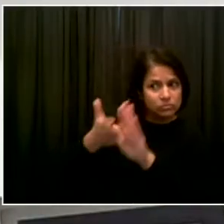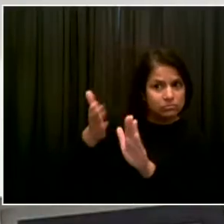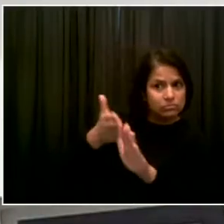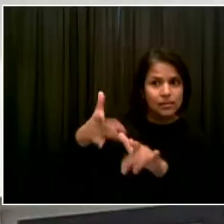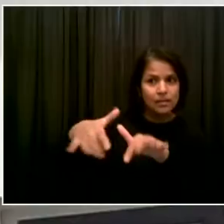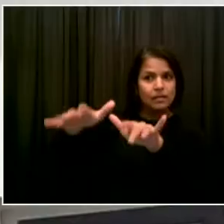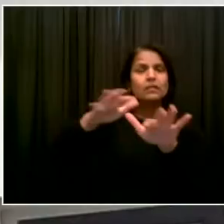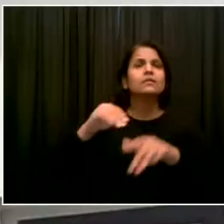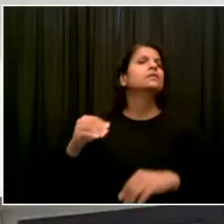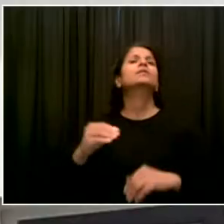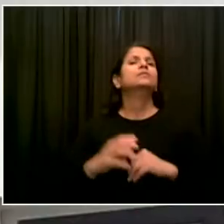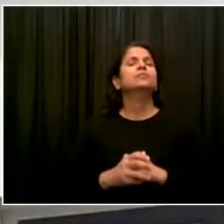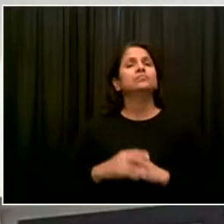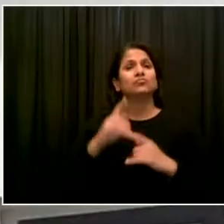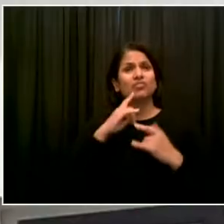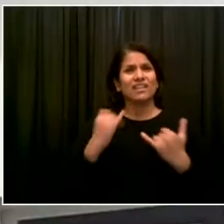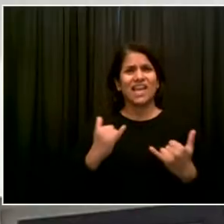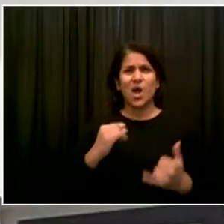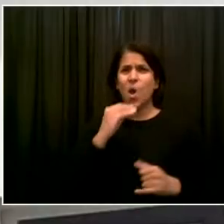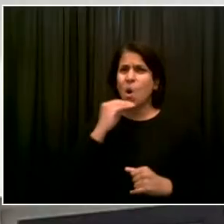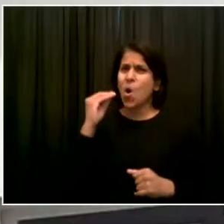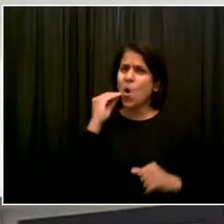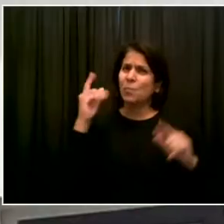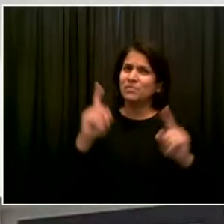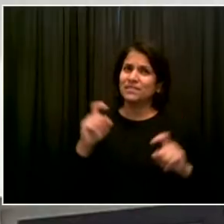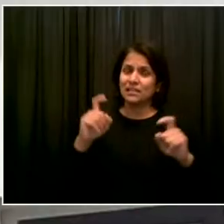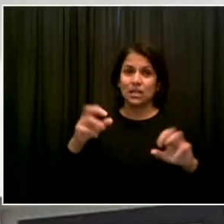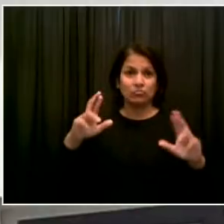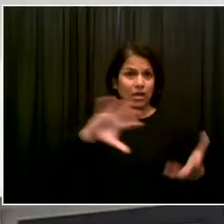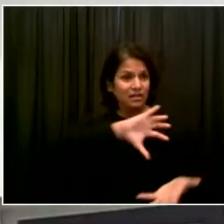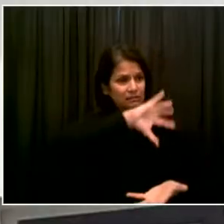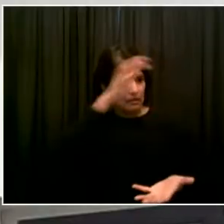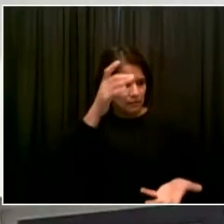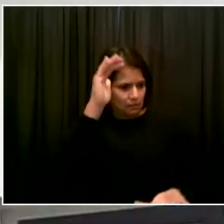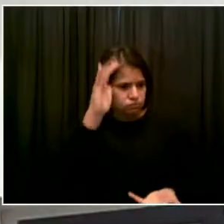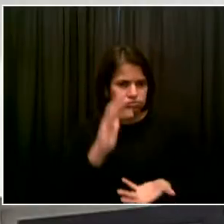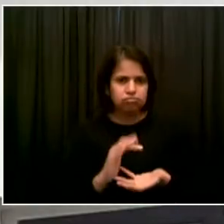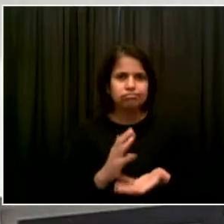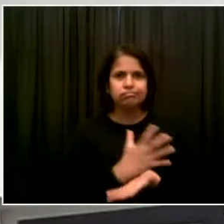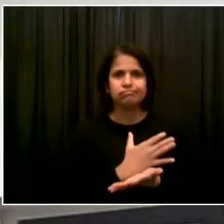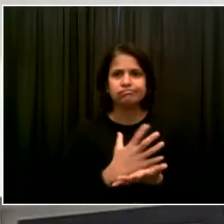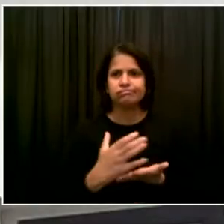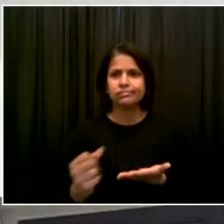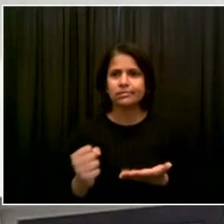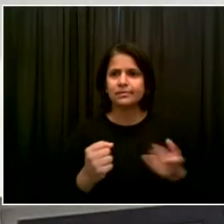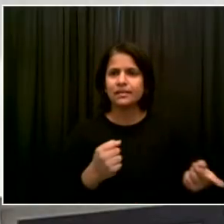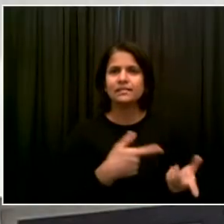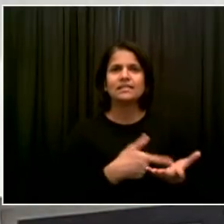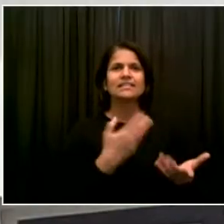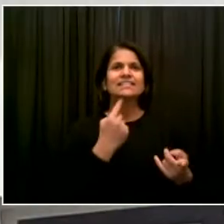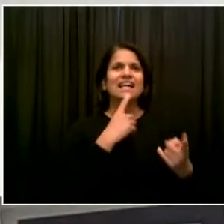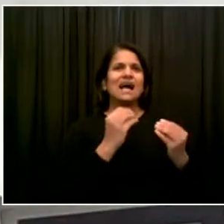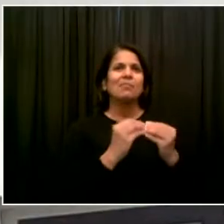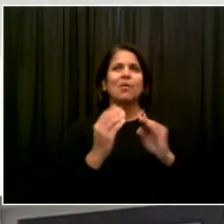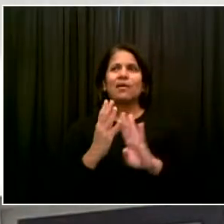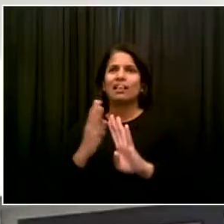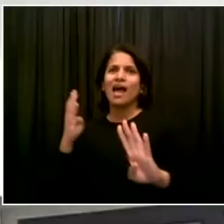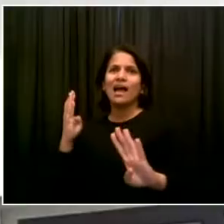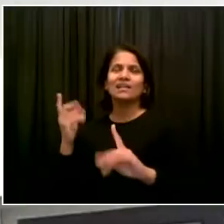WOULD MAKE LINES BETTER BY OERFFINPEG OPLE HMEO KITS, THEY WORK QUITE WELL. AS SOON AS THE SUPPLY IMPROVED ON THAT THAT